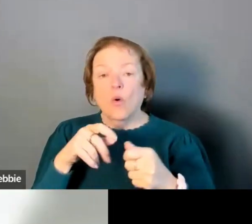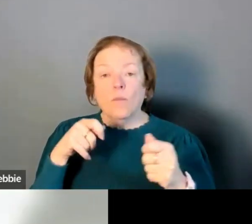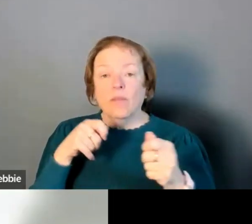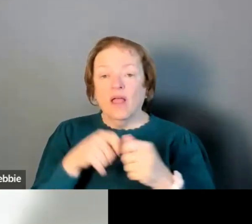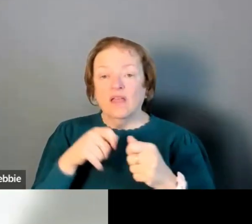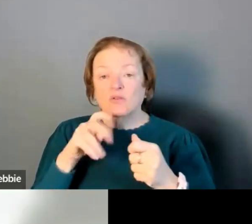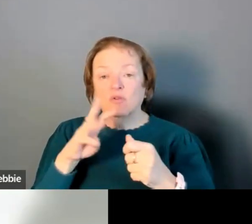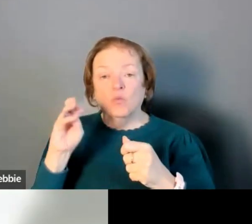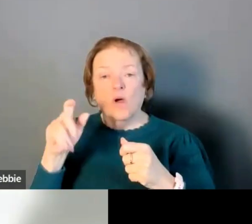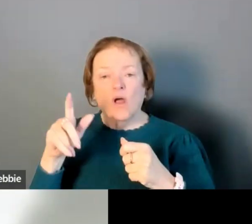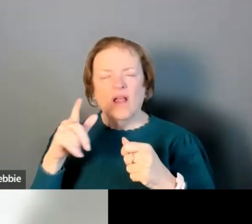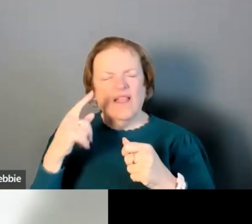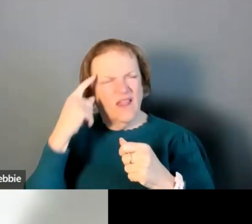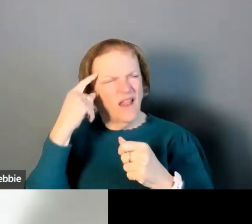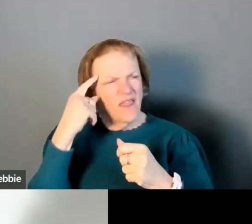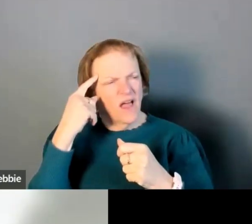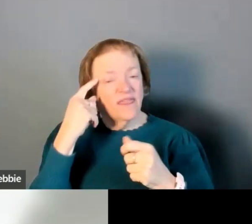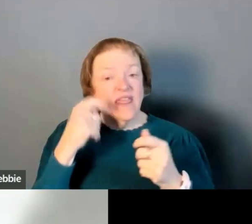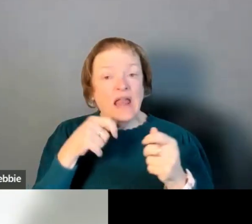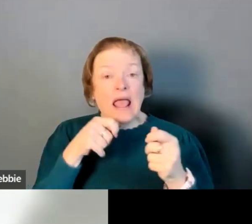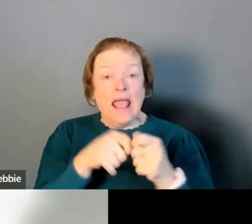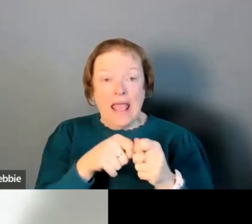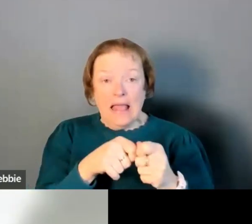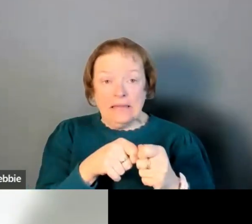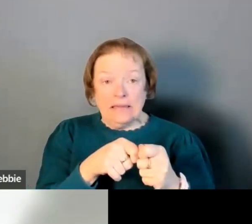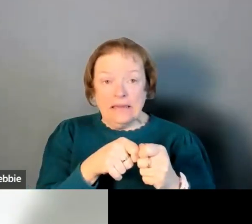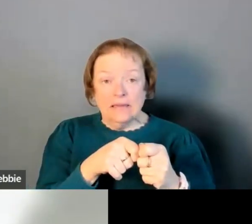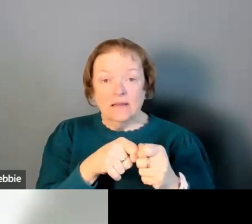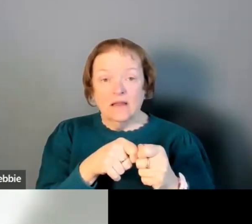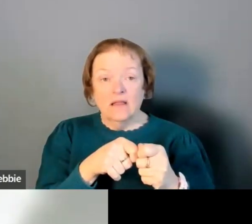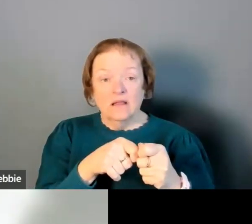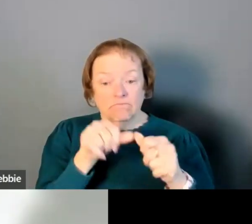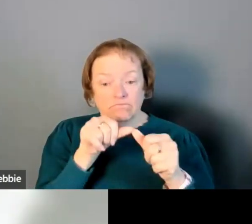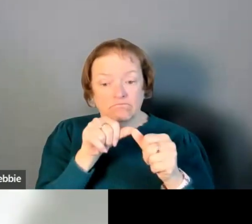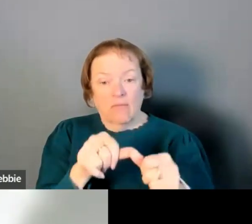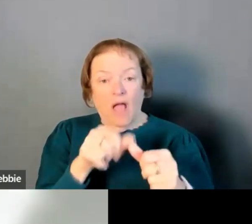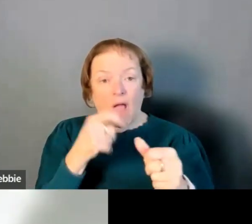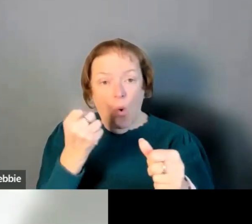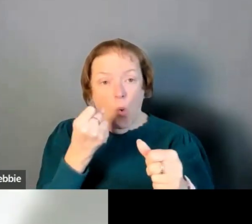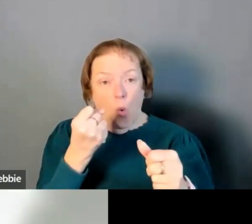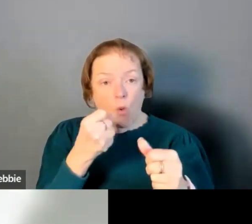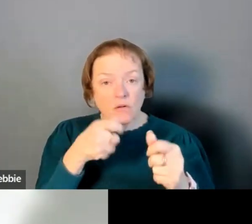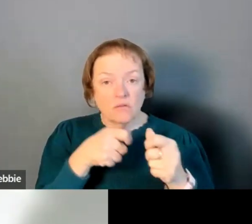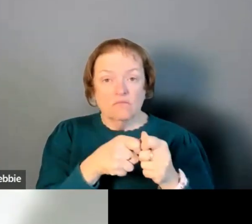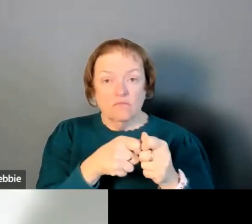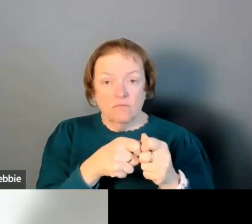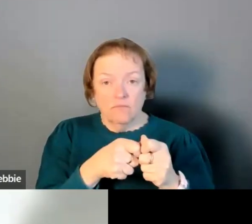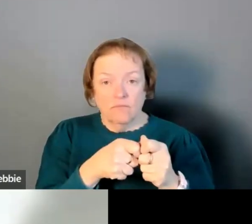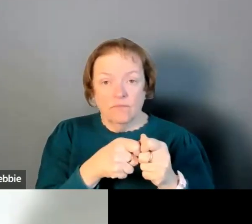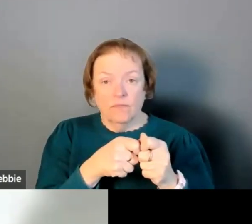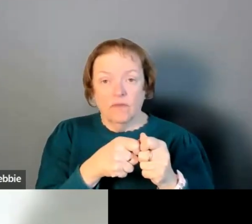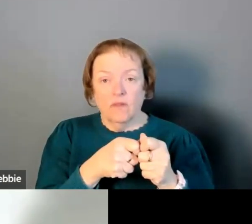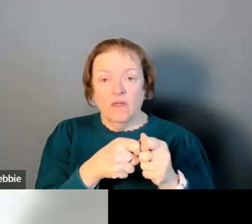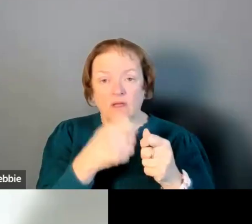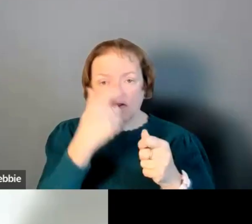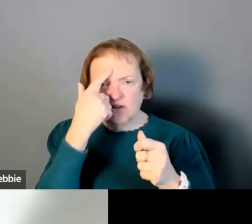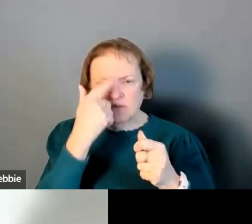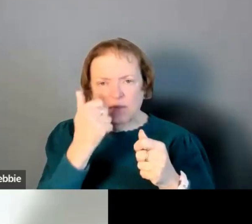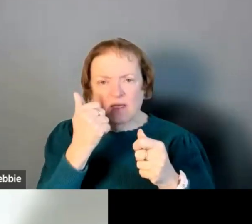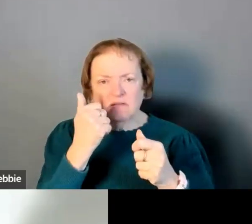hmm. Then I held it, I plugged it in, and for some reason, I was holding it, I guess, in my mind, I was holding it just because, and I noticed that it tried to come on,